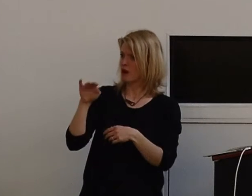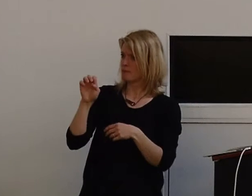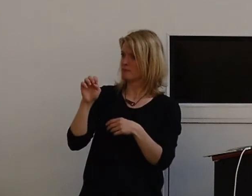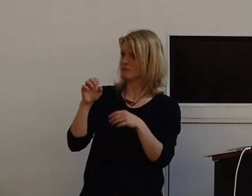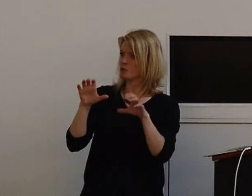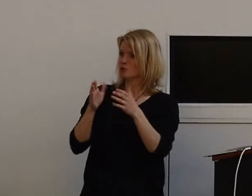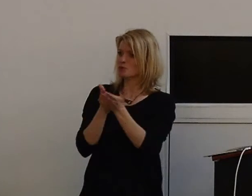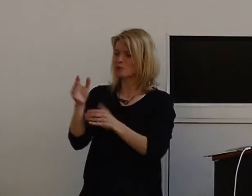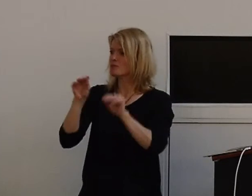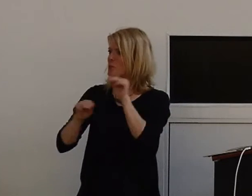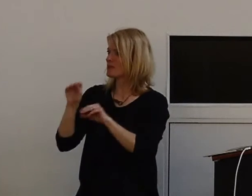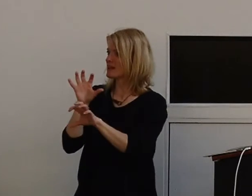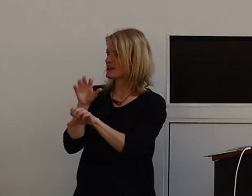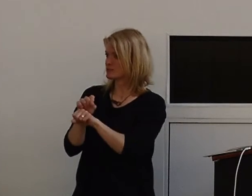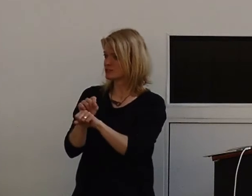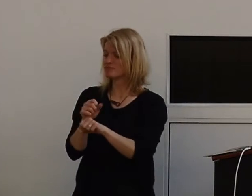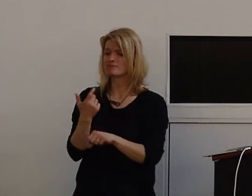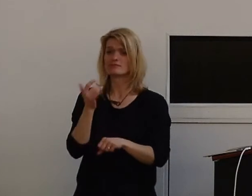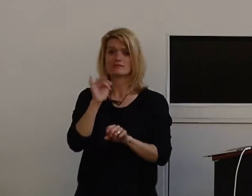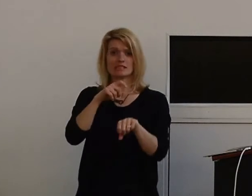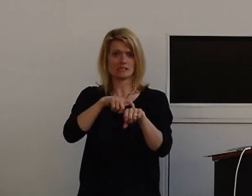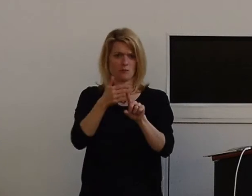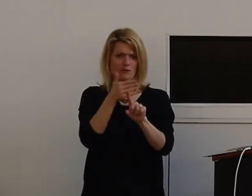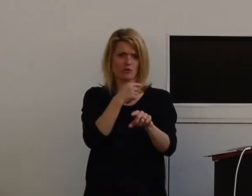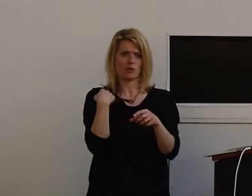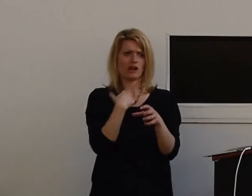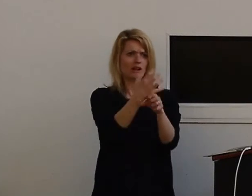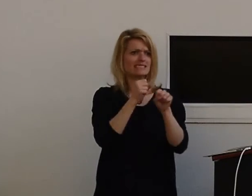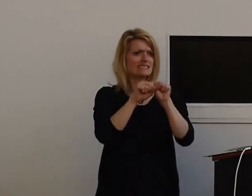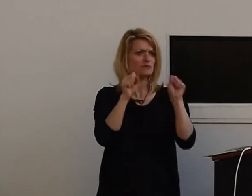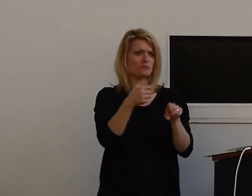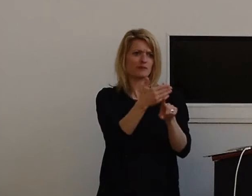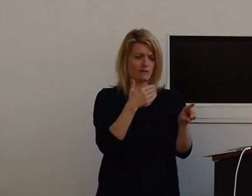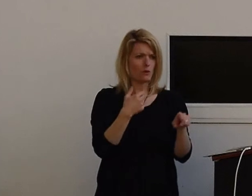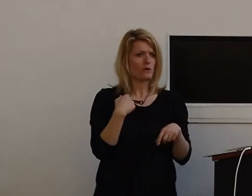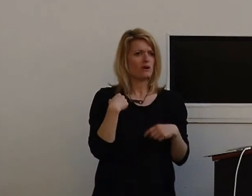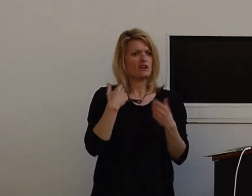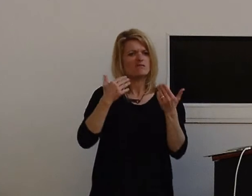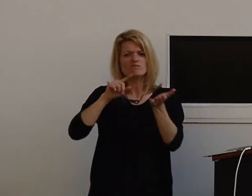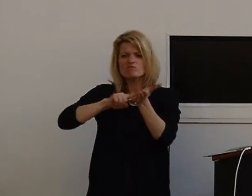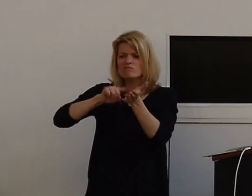This is the first ASL nursery rhyme, created through Motion Capture.